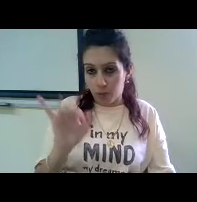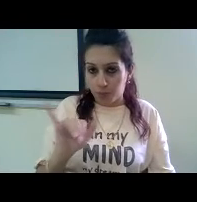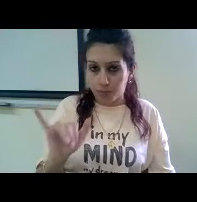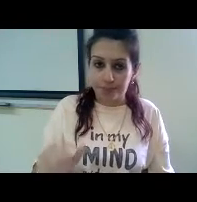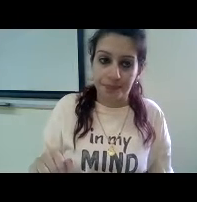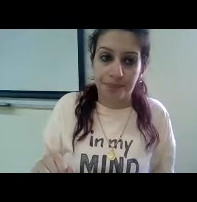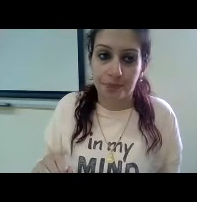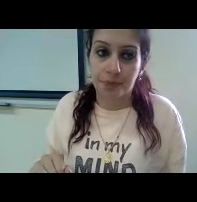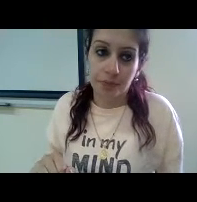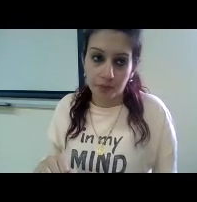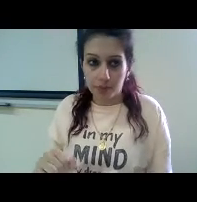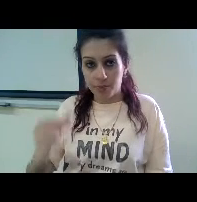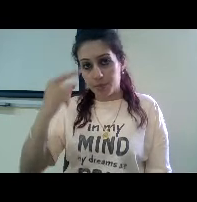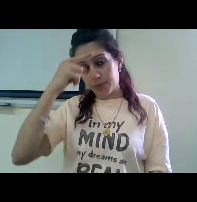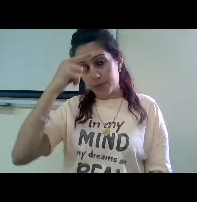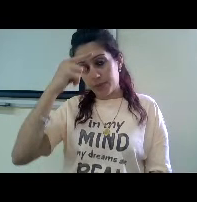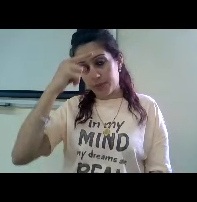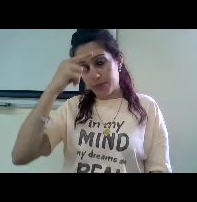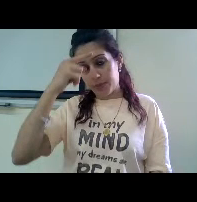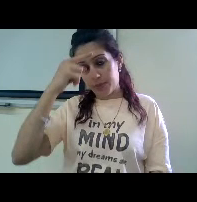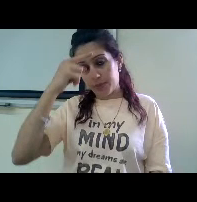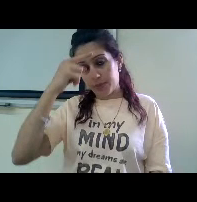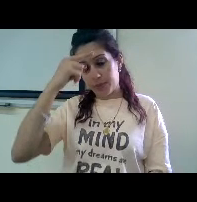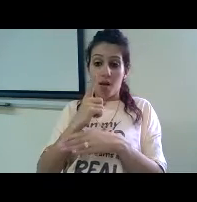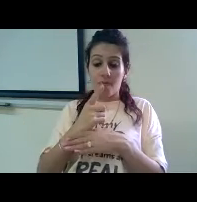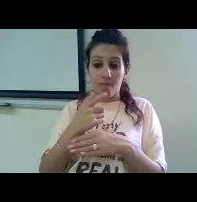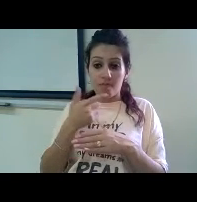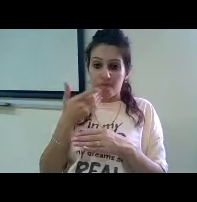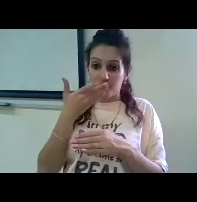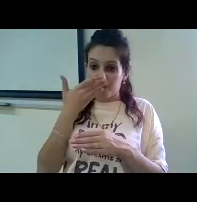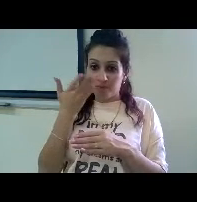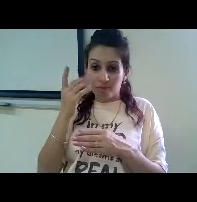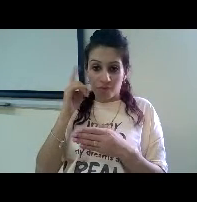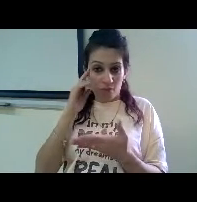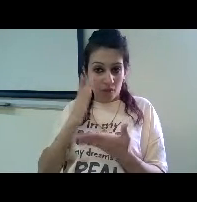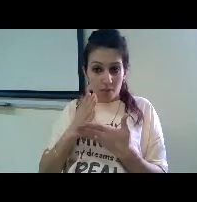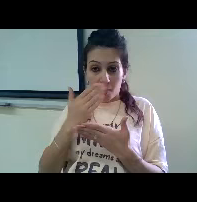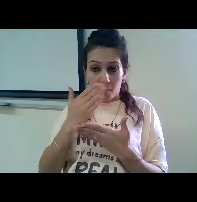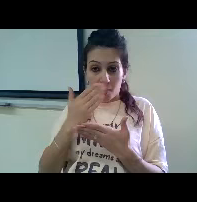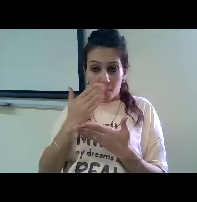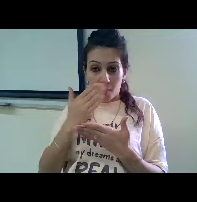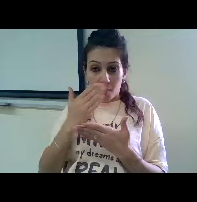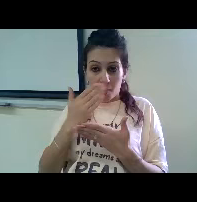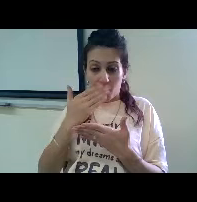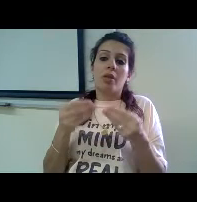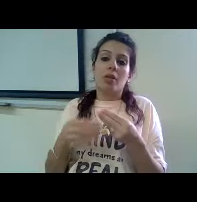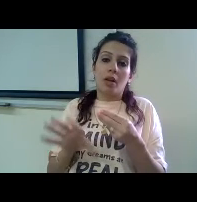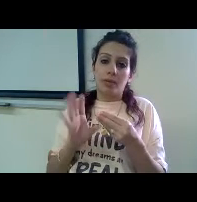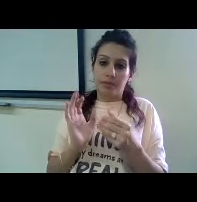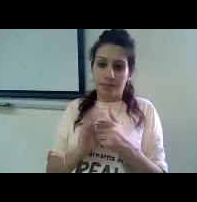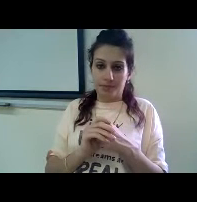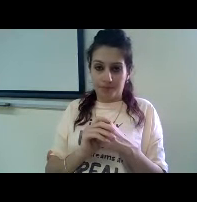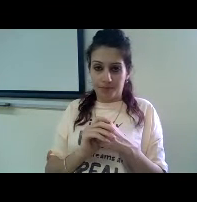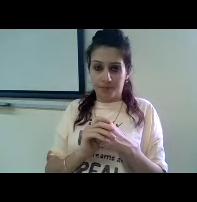that the responsibility for building and sustaining this partnership, I've just realized how many spelling mistakes that I have.